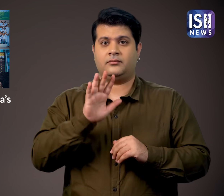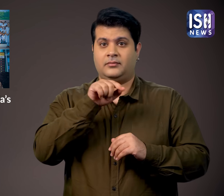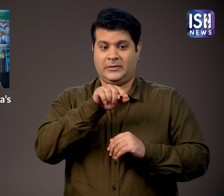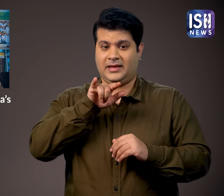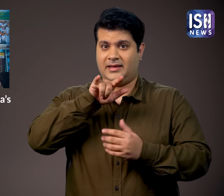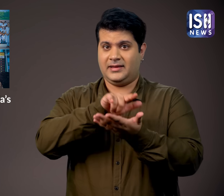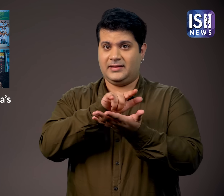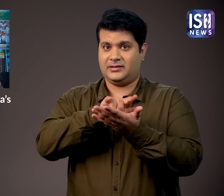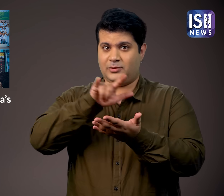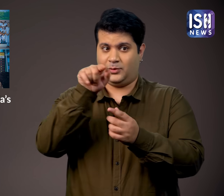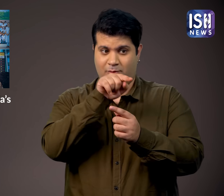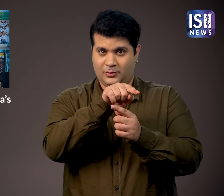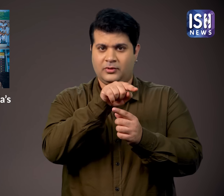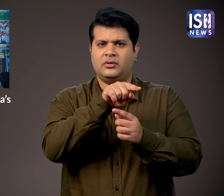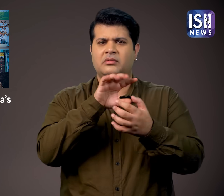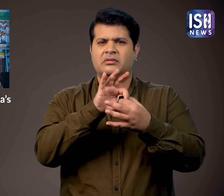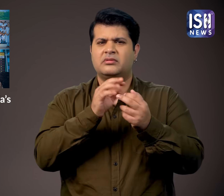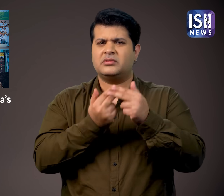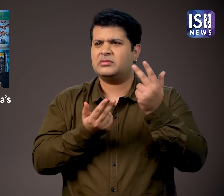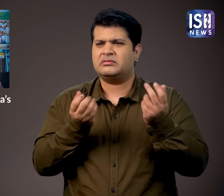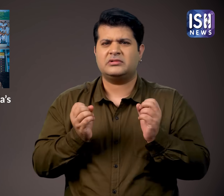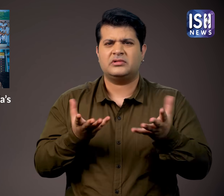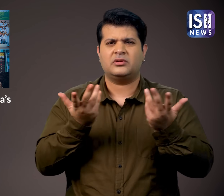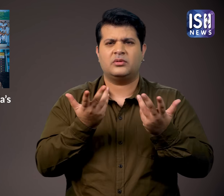What is the story of IndiGo?